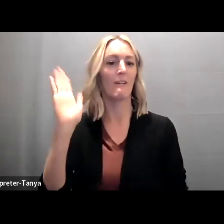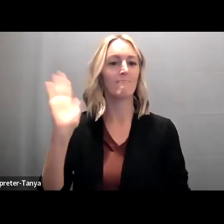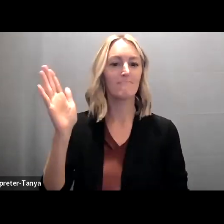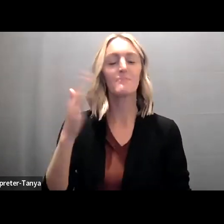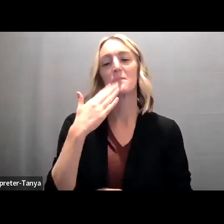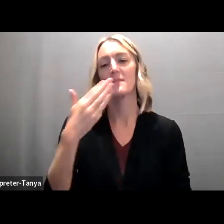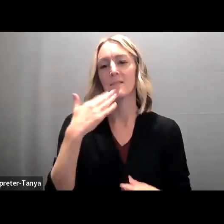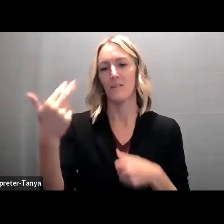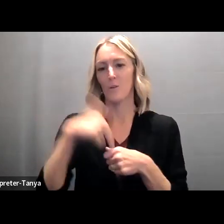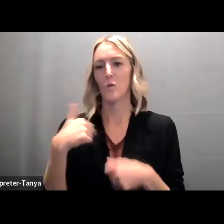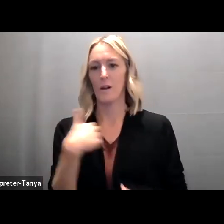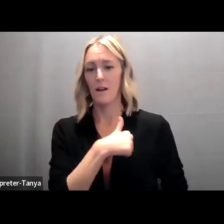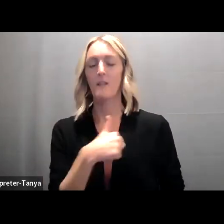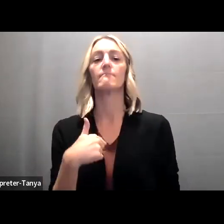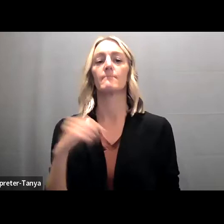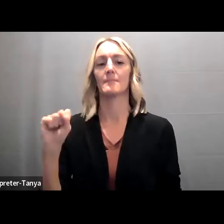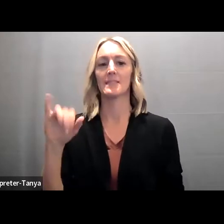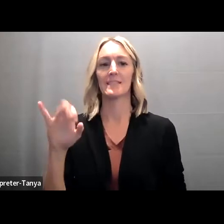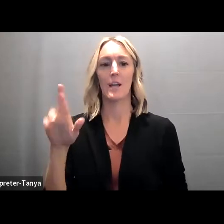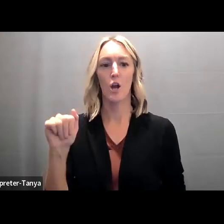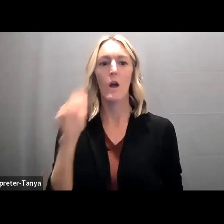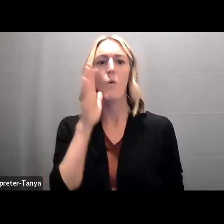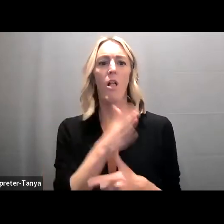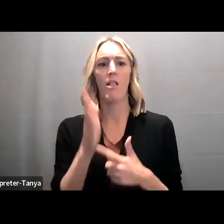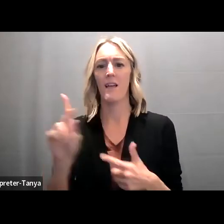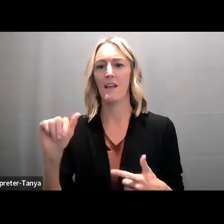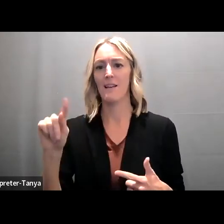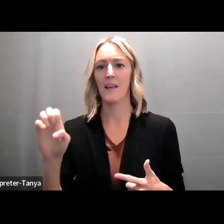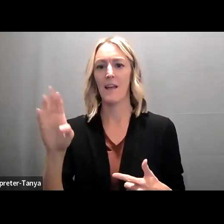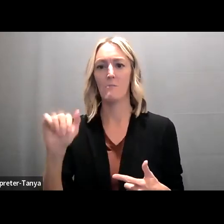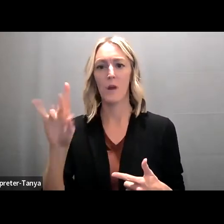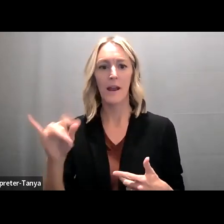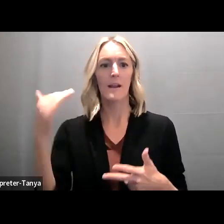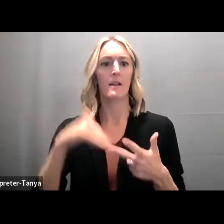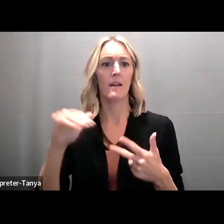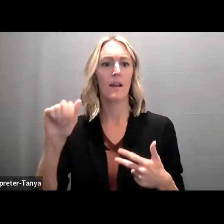I'm again Sierra Royster and we will have kaed Brady and Amber OHaver and a Jay Harner